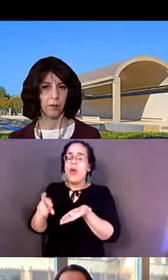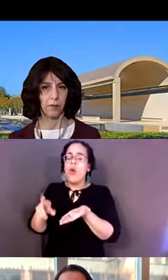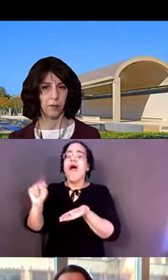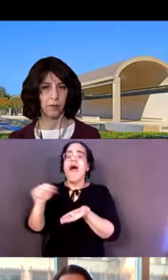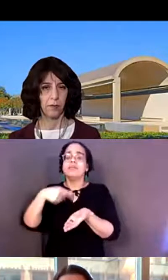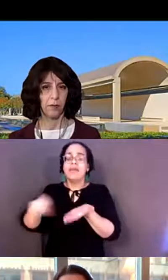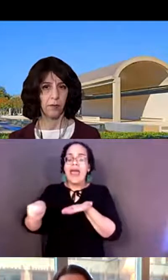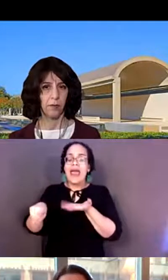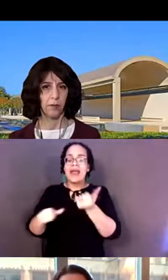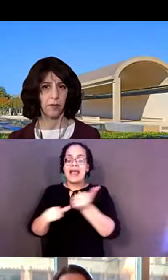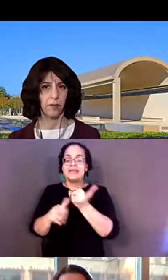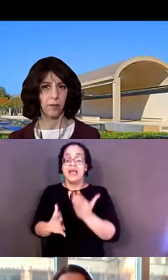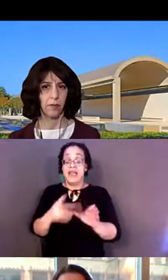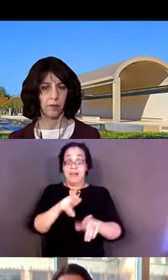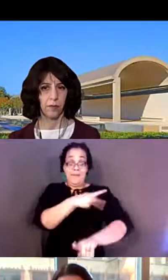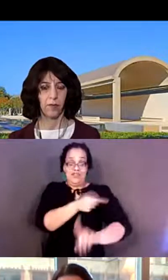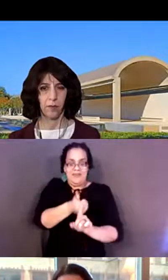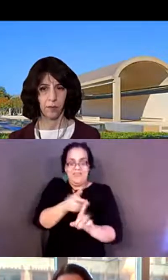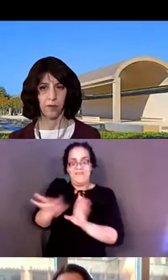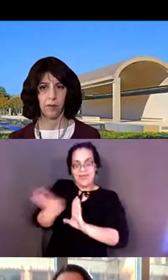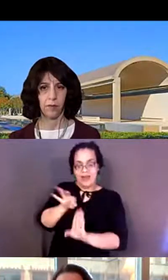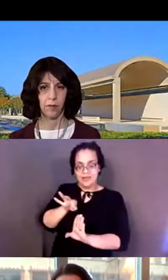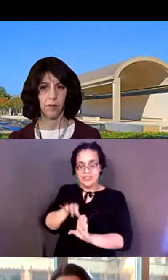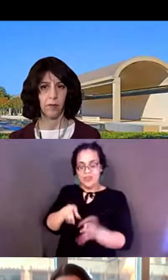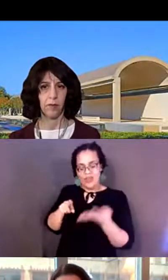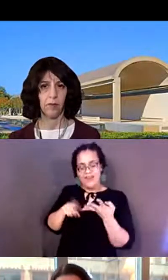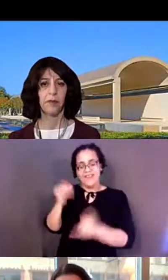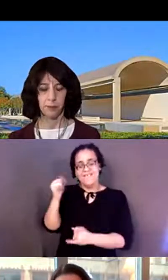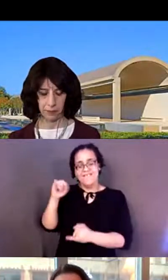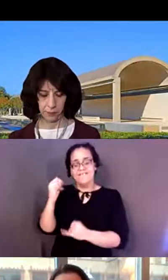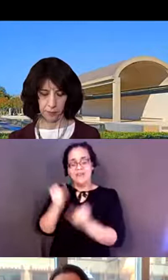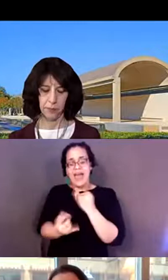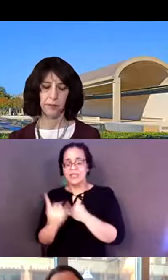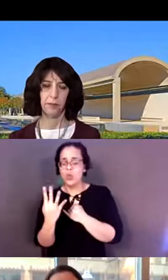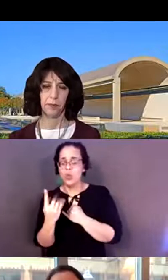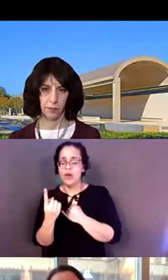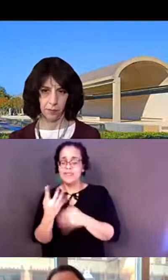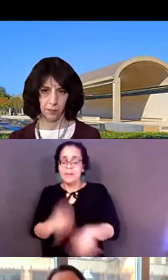this is the part that I want to really focus on, that "selected by the patient" is